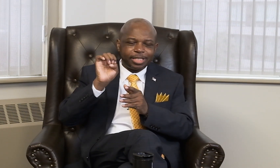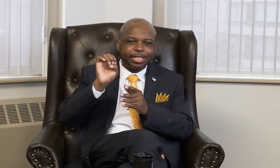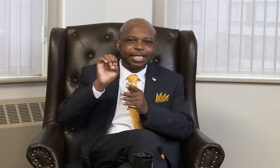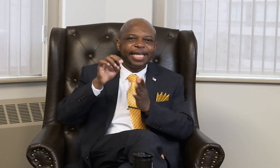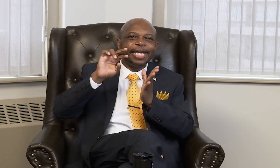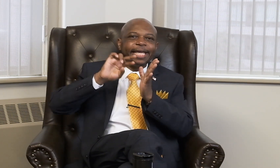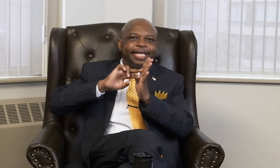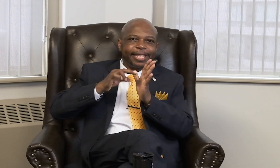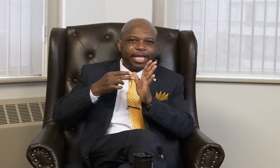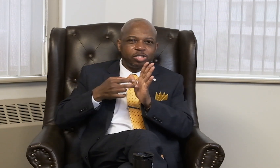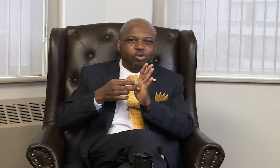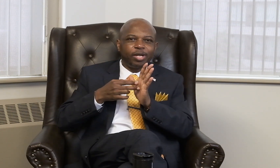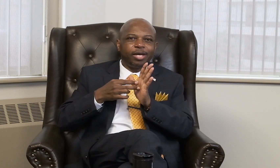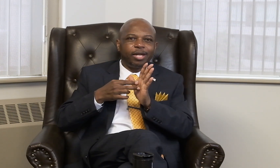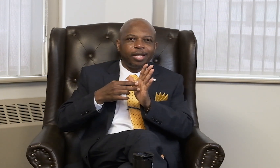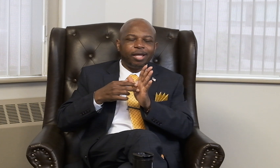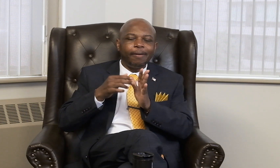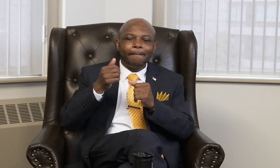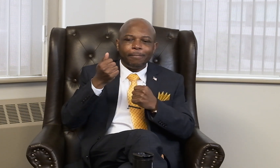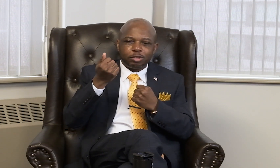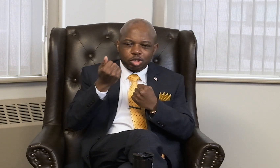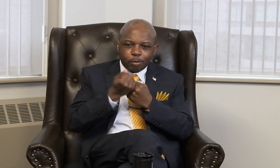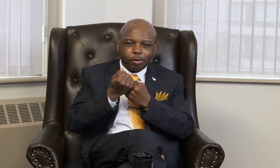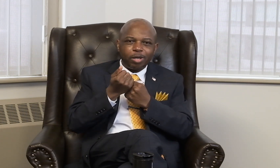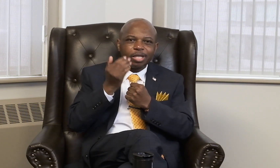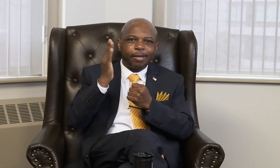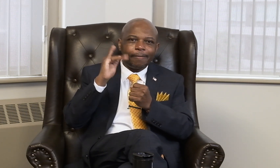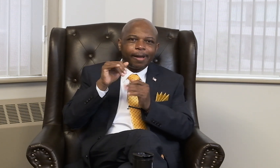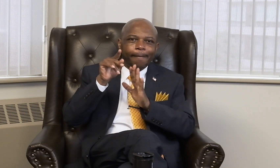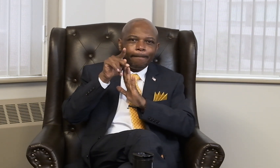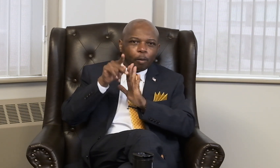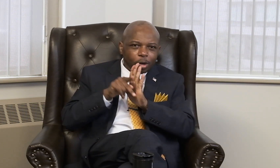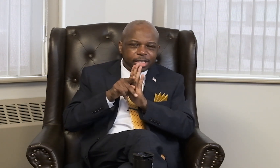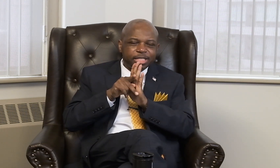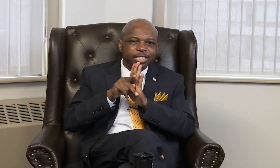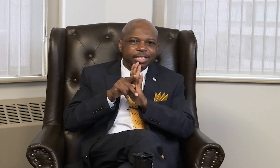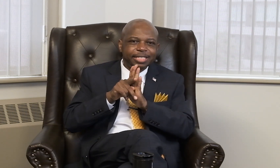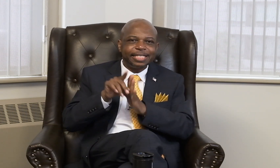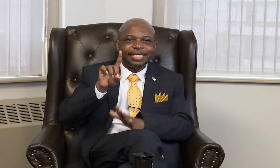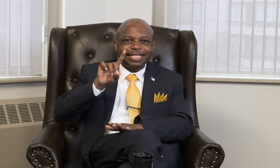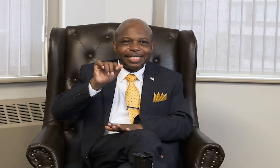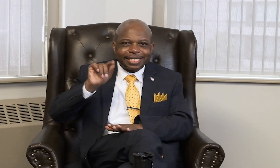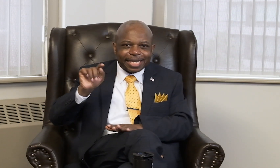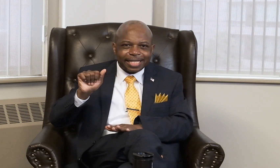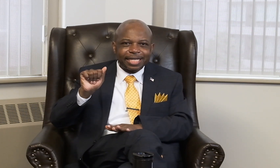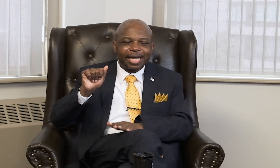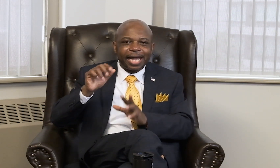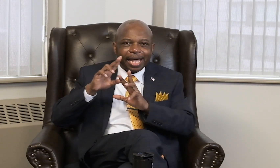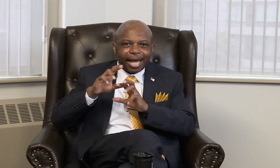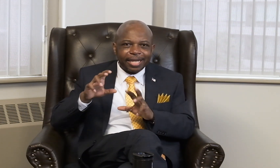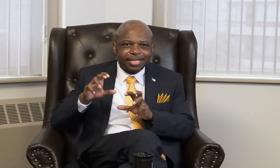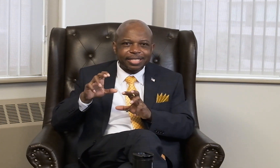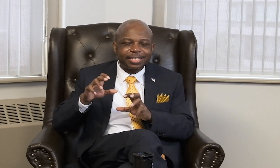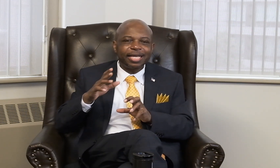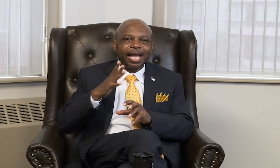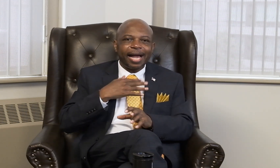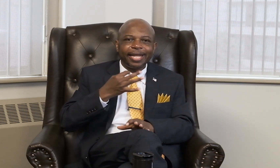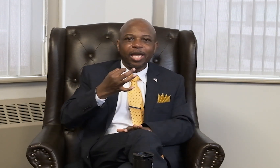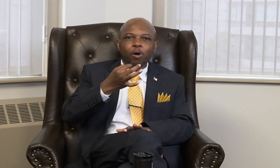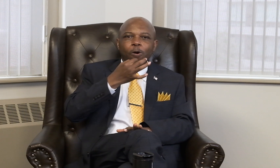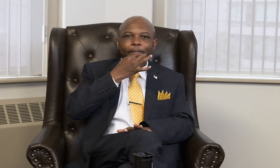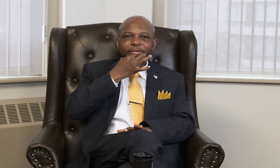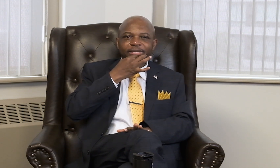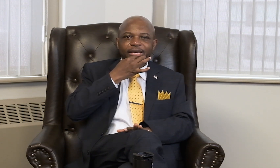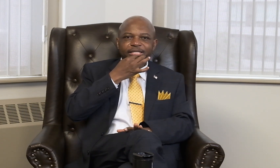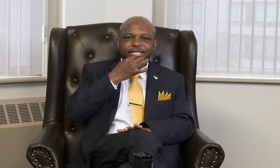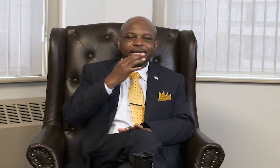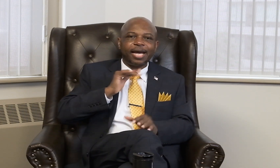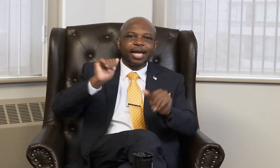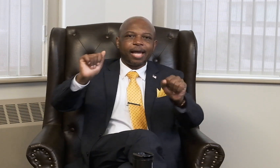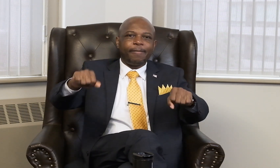intentional processes. All that is done must be backed by policy, data analysis,